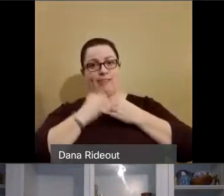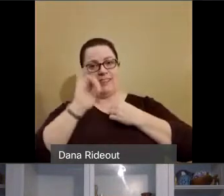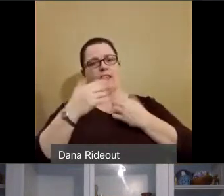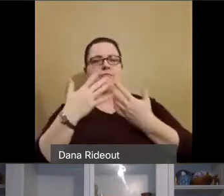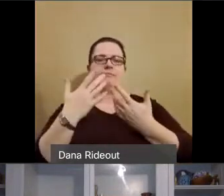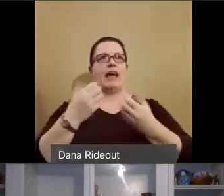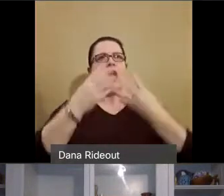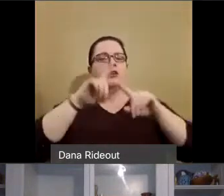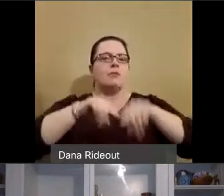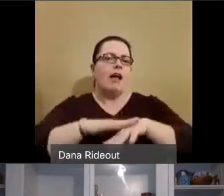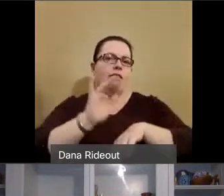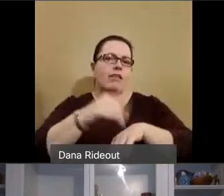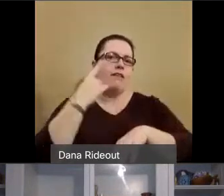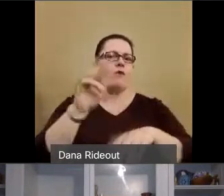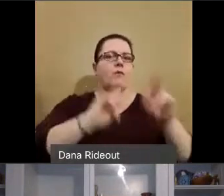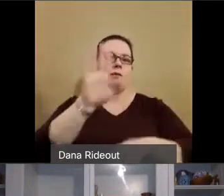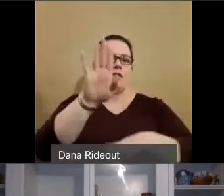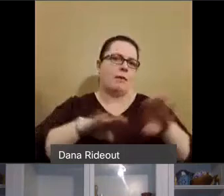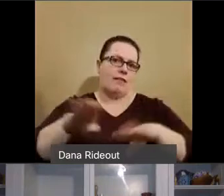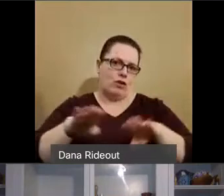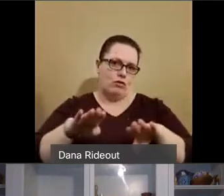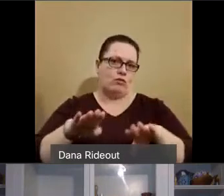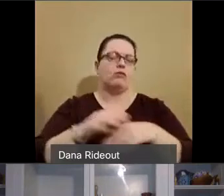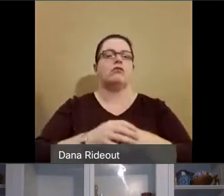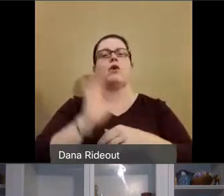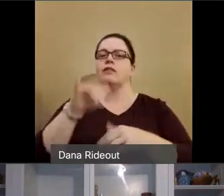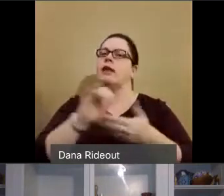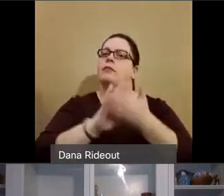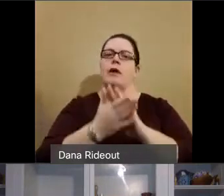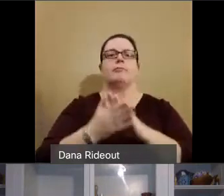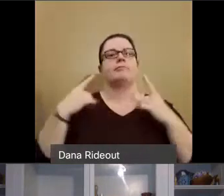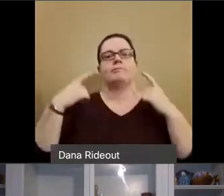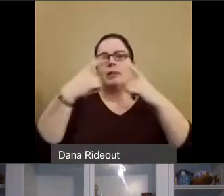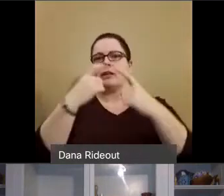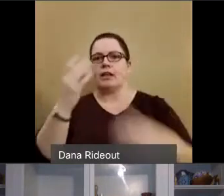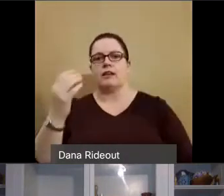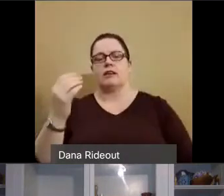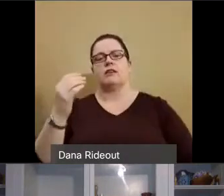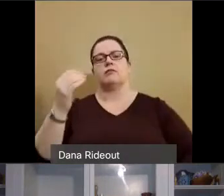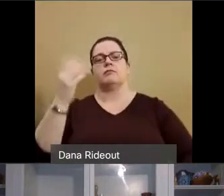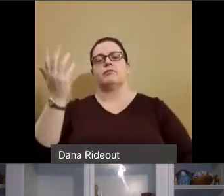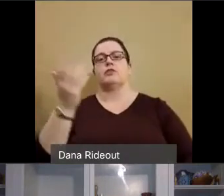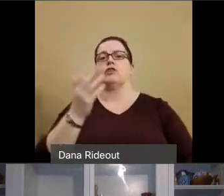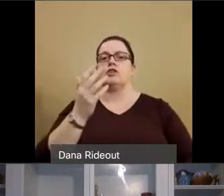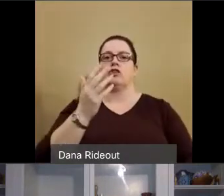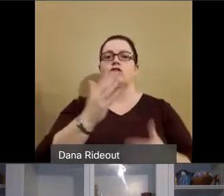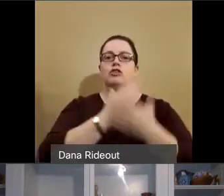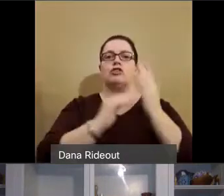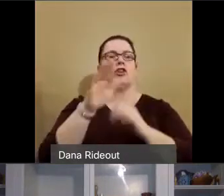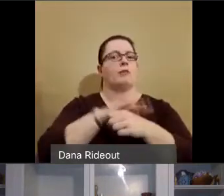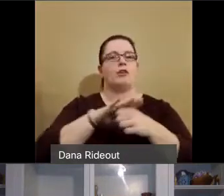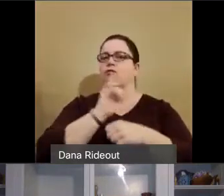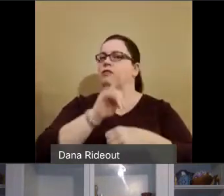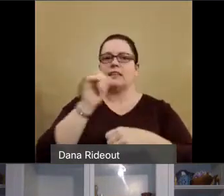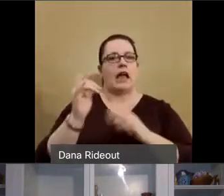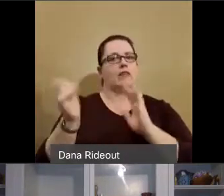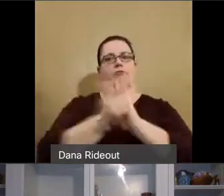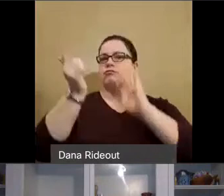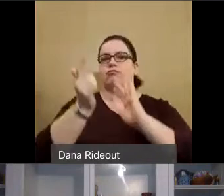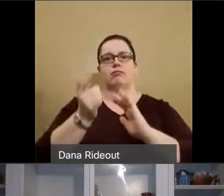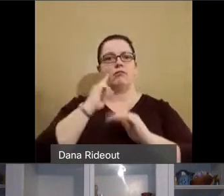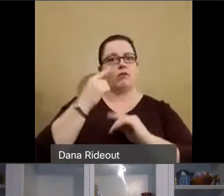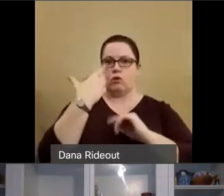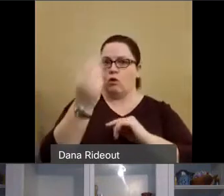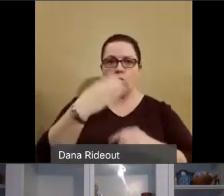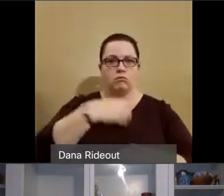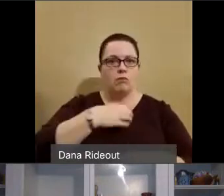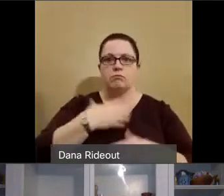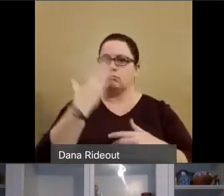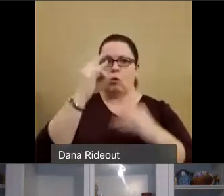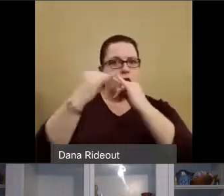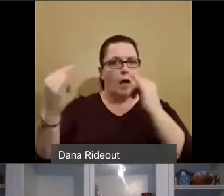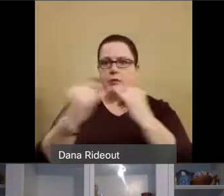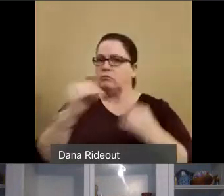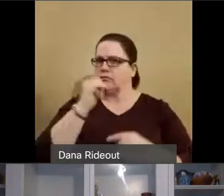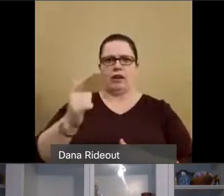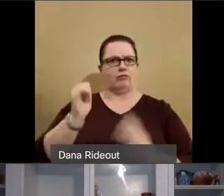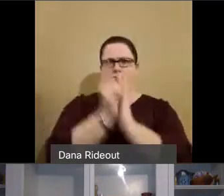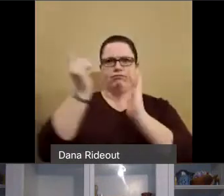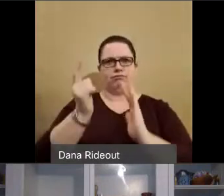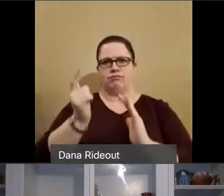And this becomes complicated in a lot of jurisdictions where, if you say that it's not actually a legal or not against the rules to go to a bar, or your cottage or a restaurant or a party.